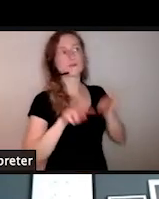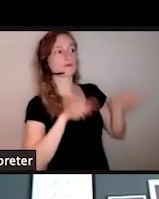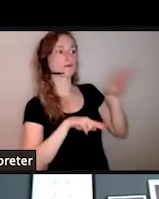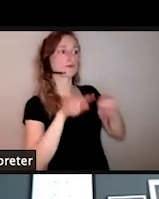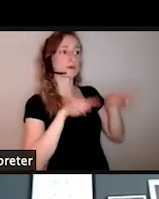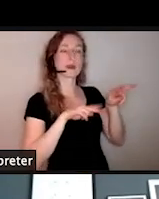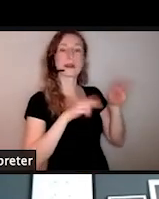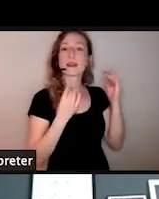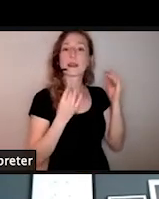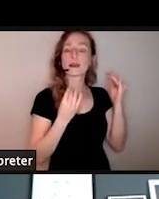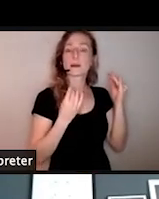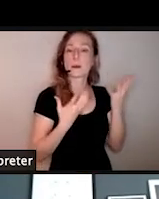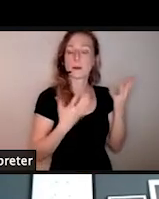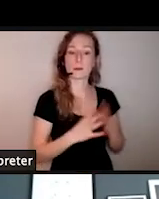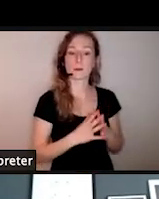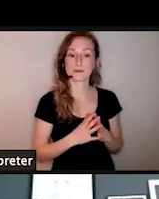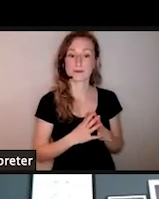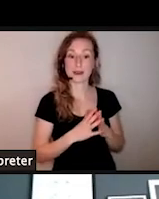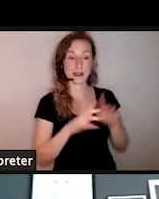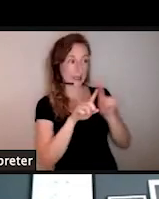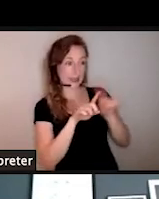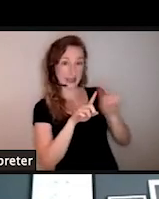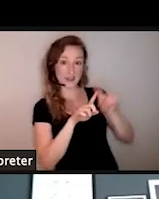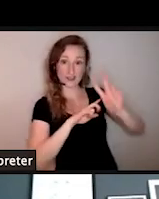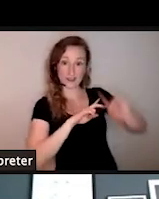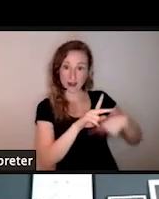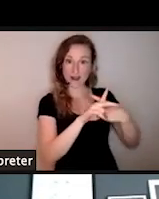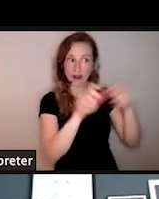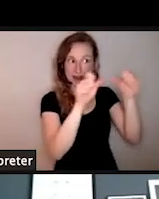How do different kinds of shapes change the kind of feelings that we get from the painting?